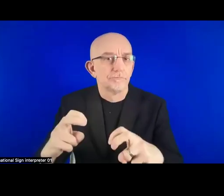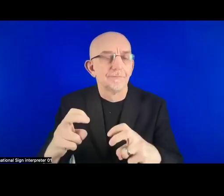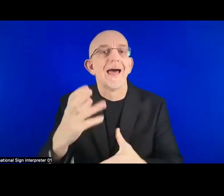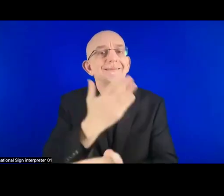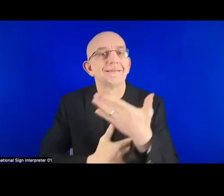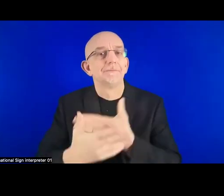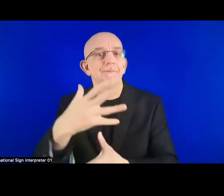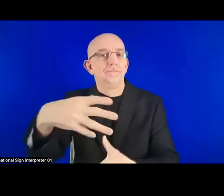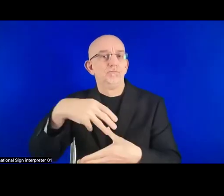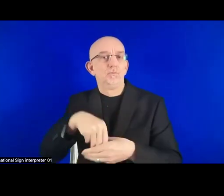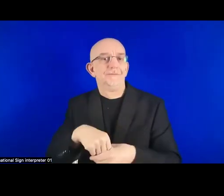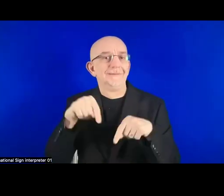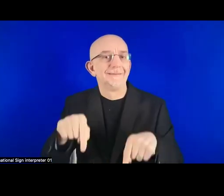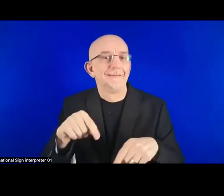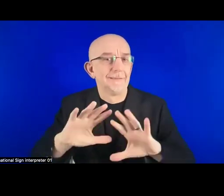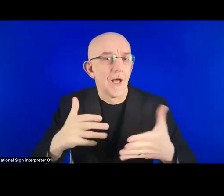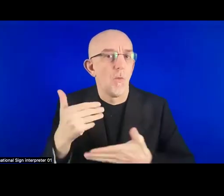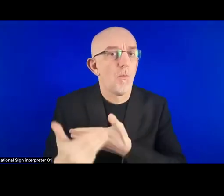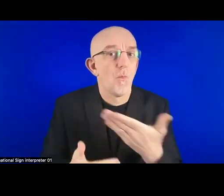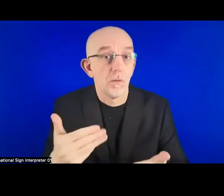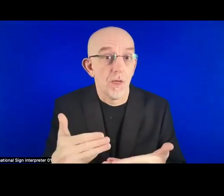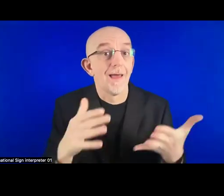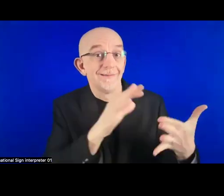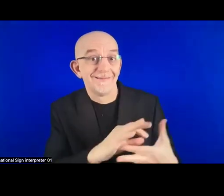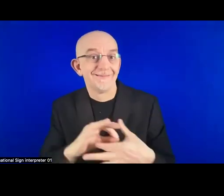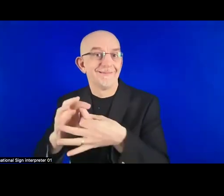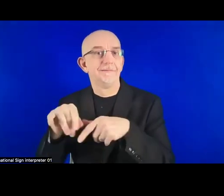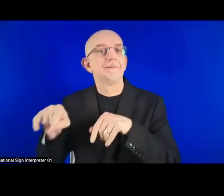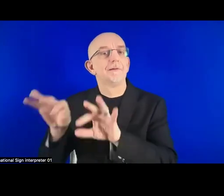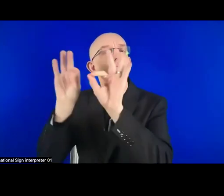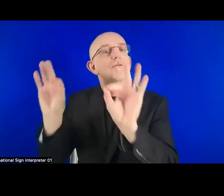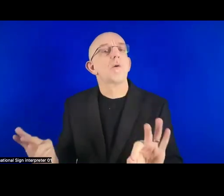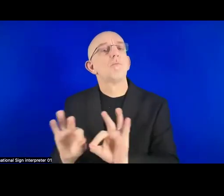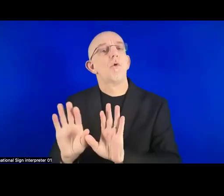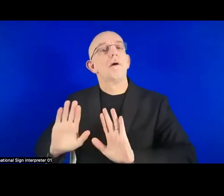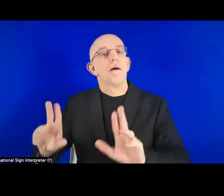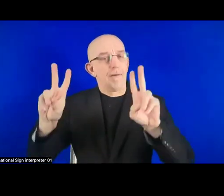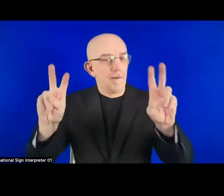with Disabilities. But among the supervisors who you will hear from later on, we are